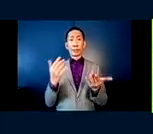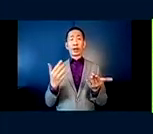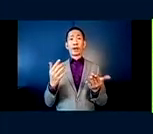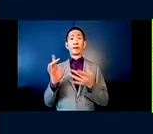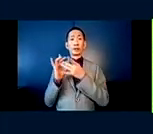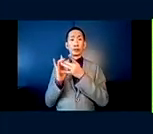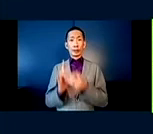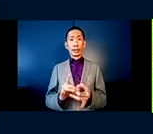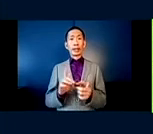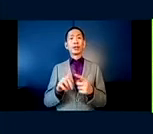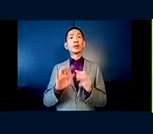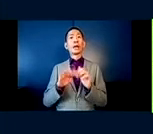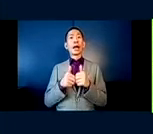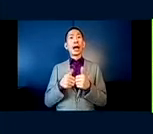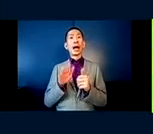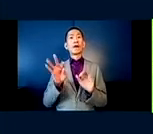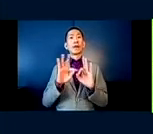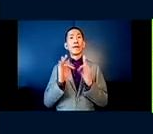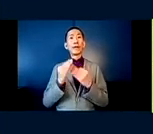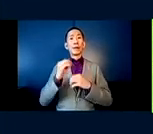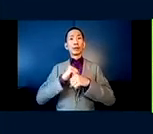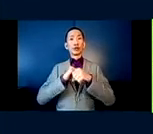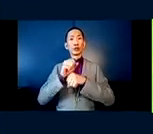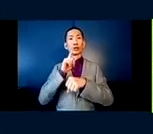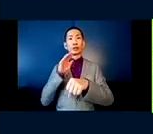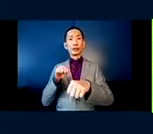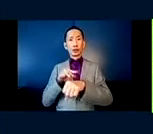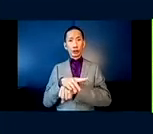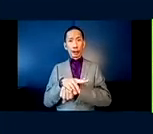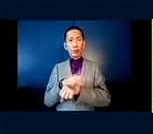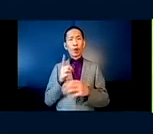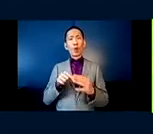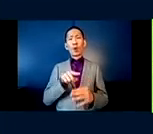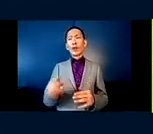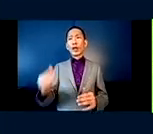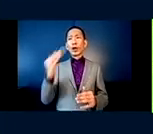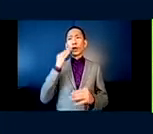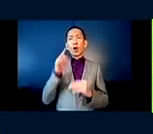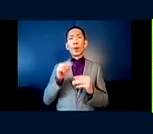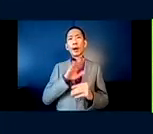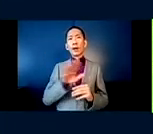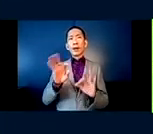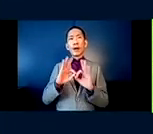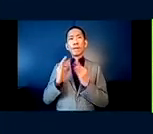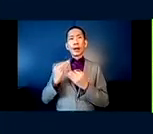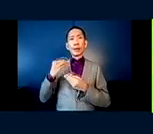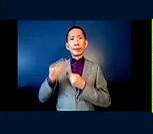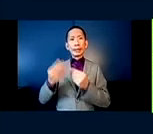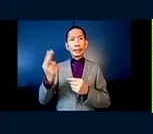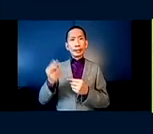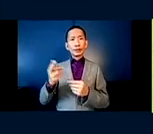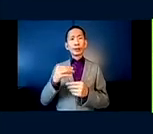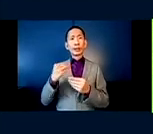A LOT OF IT HAS TO DO WITH HOW THEIR FAMILY STRUCTURE IS SHAPED AND WHAT THEY KNOW ABOUT THEIR